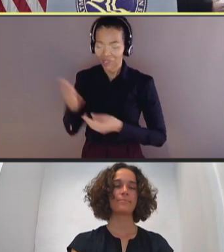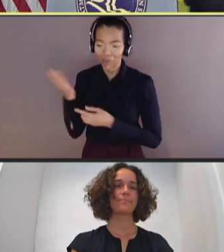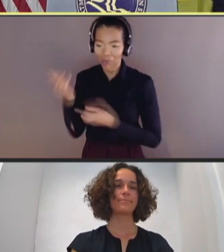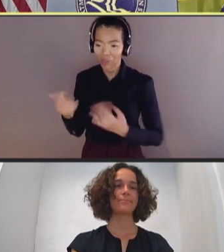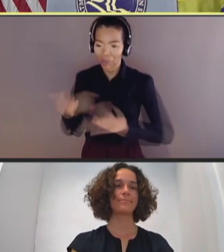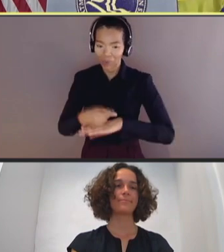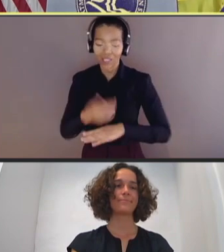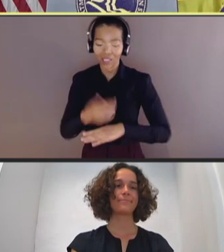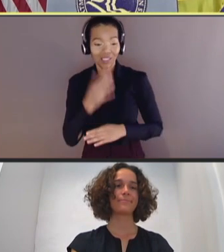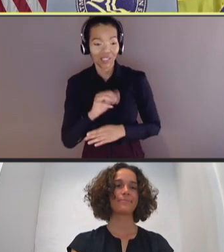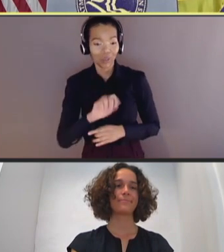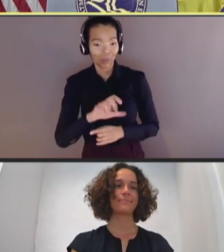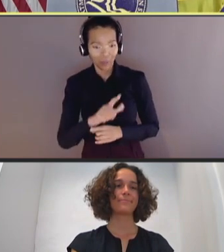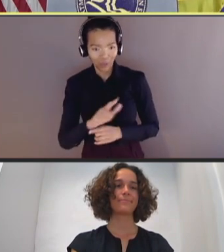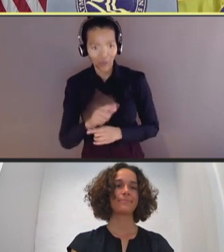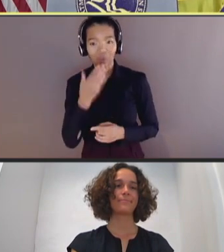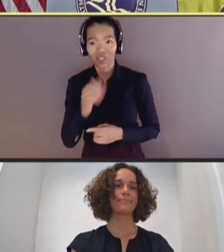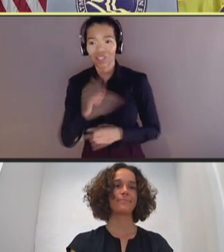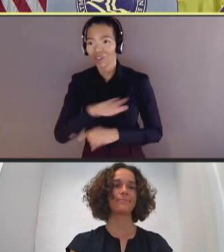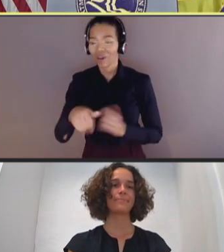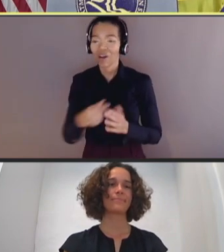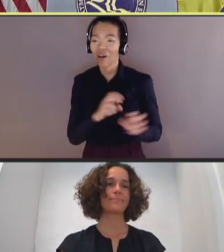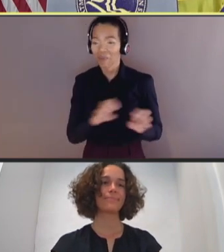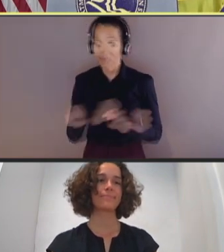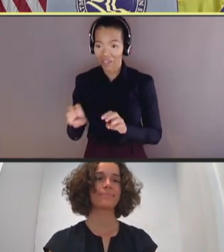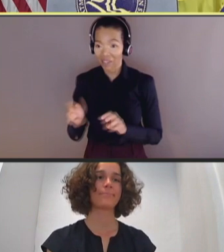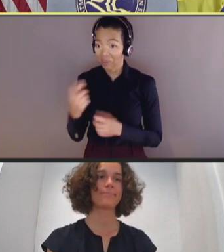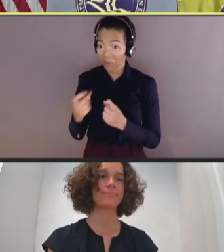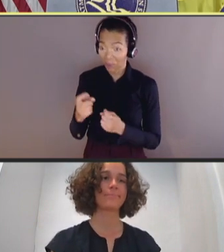all the members of the panel. Are there any questions or comments from the members of